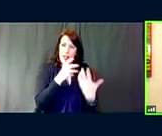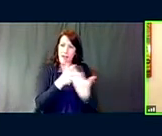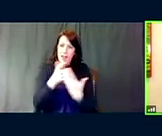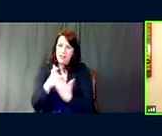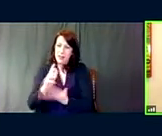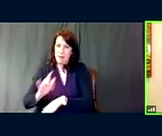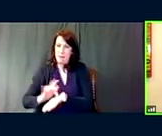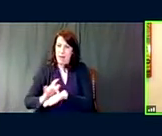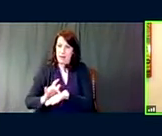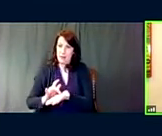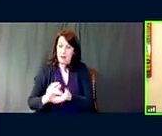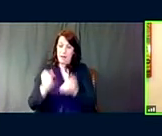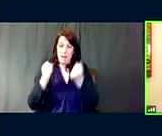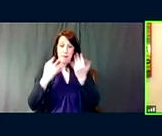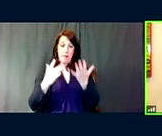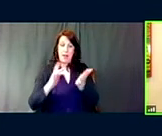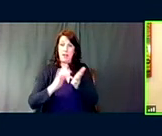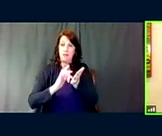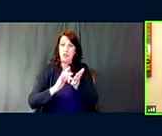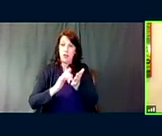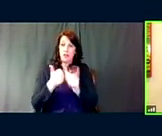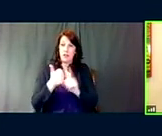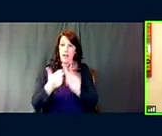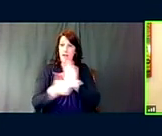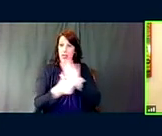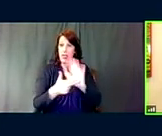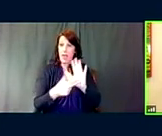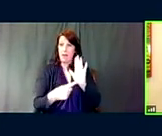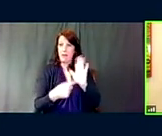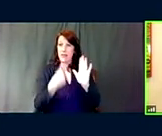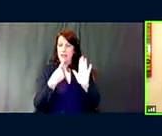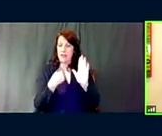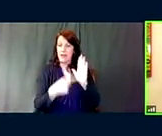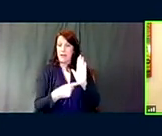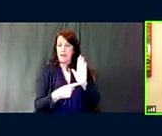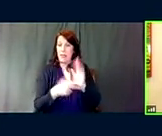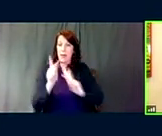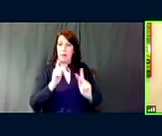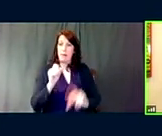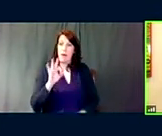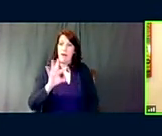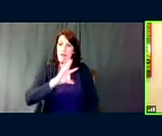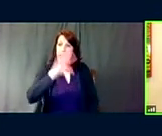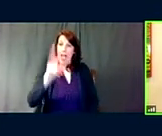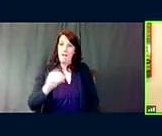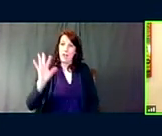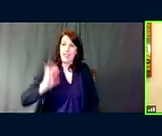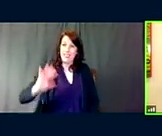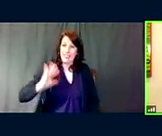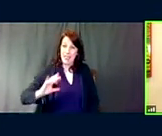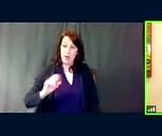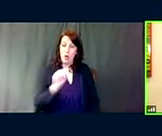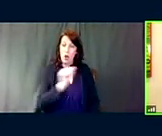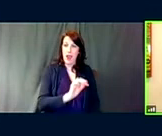MANY DRUGS THAT ARE EMERGING NOW THAT HAVE THESE LABELS THAT ARE SAYING, YOU KNOW, PEOPLE OF